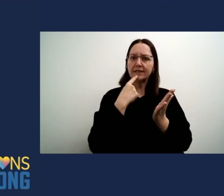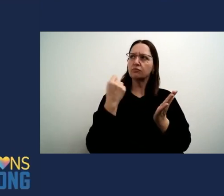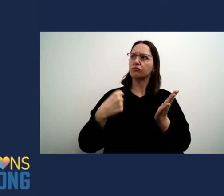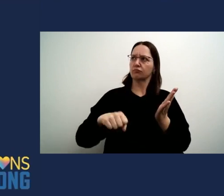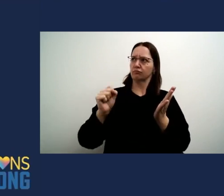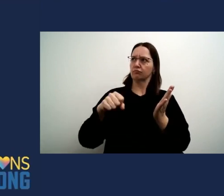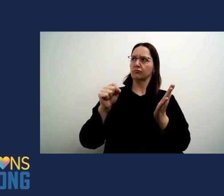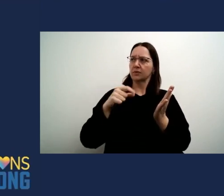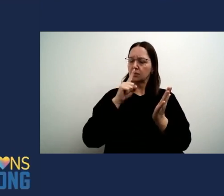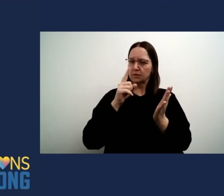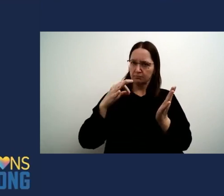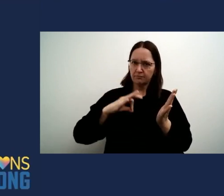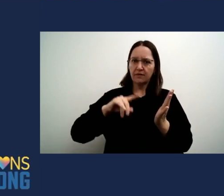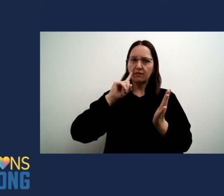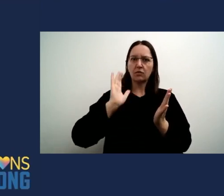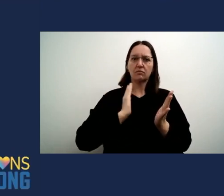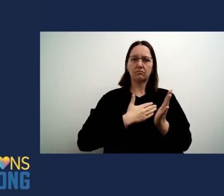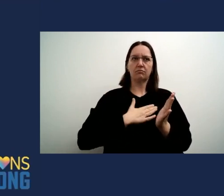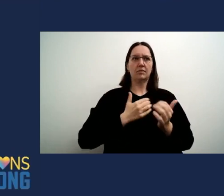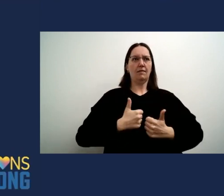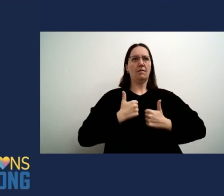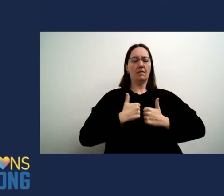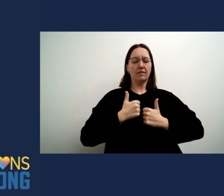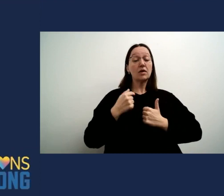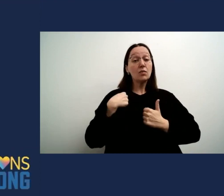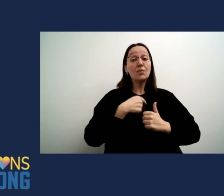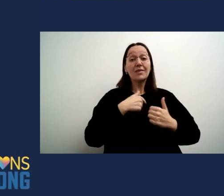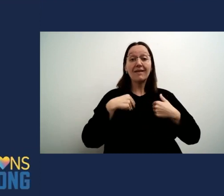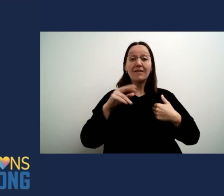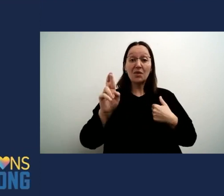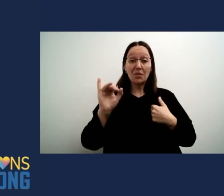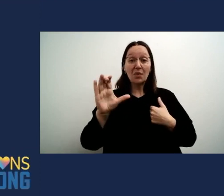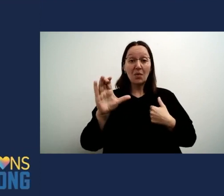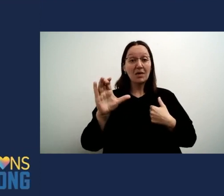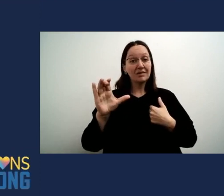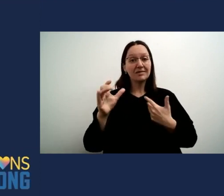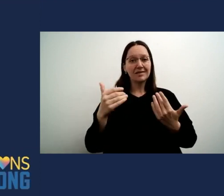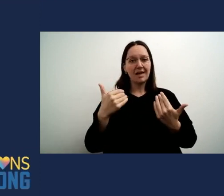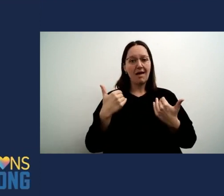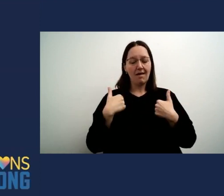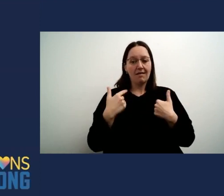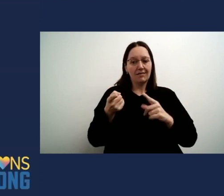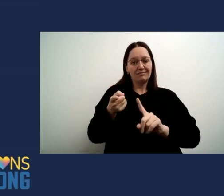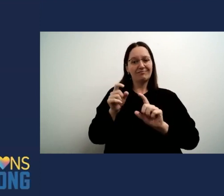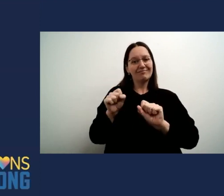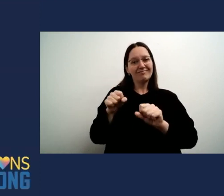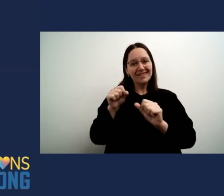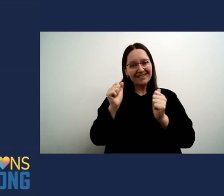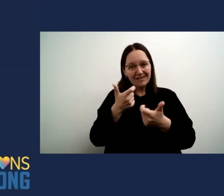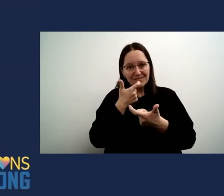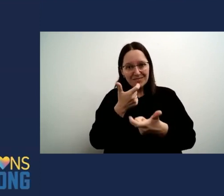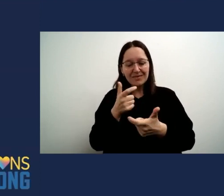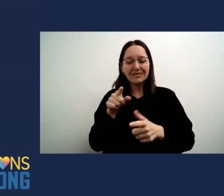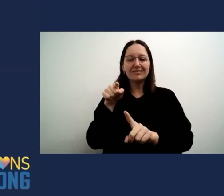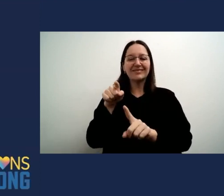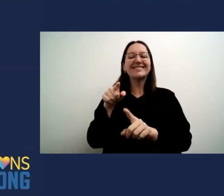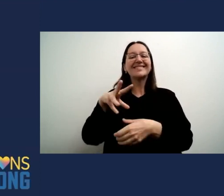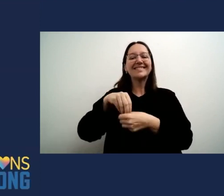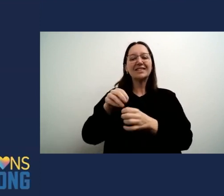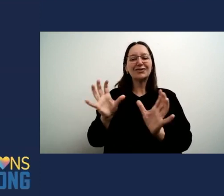Muslim, and for all of those of us on campus, and through a campus lens. And we'll learn